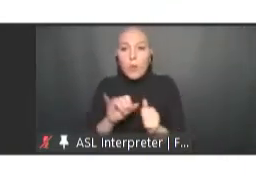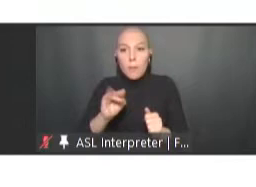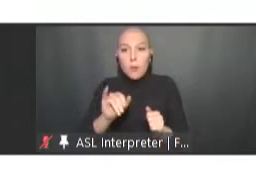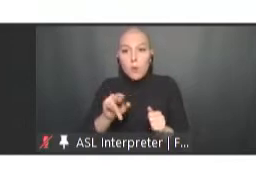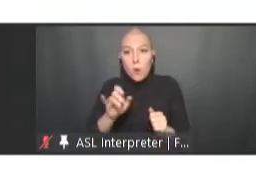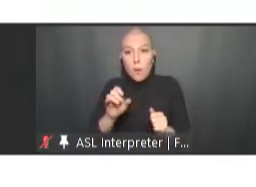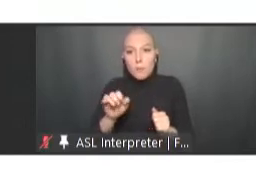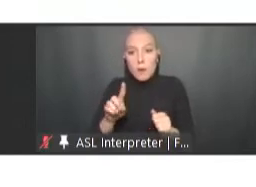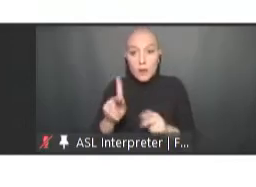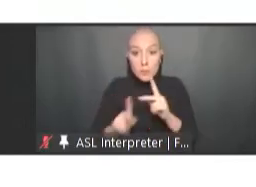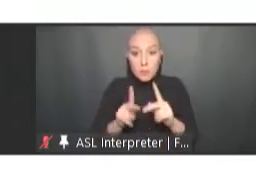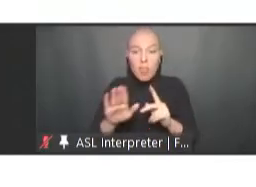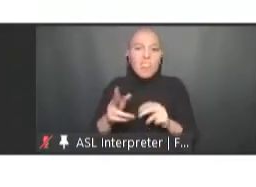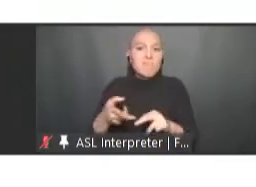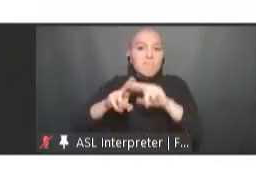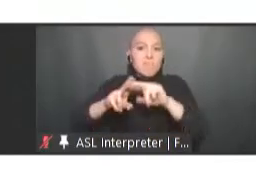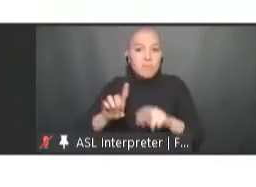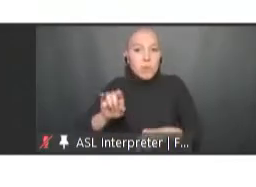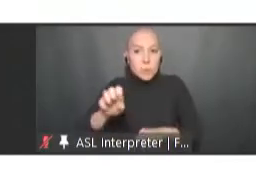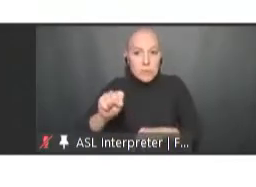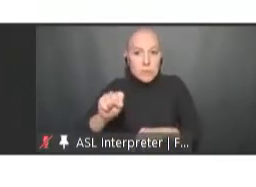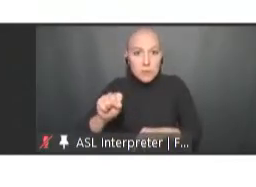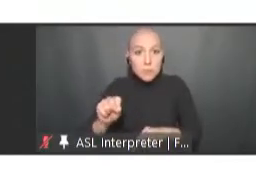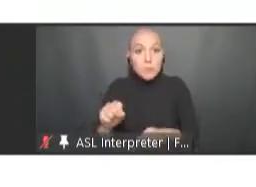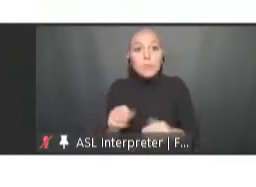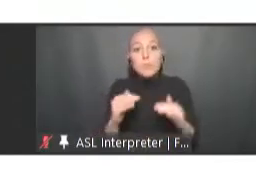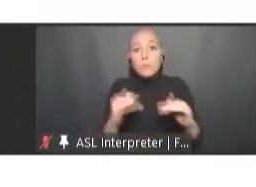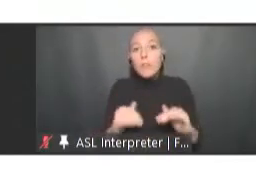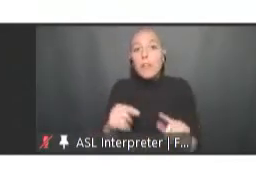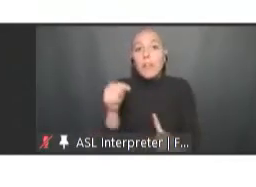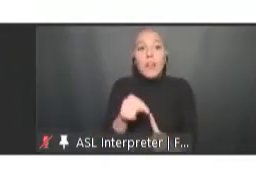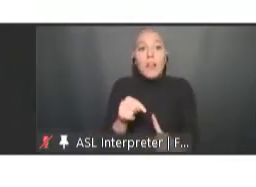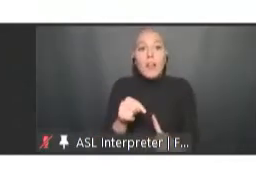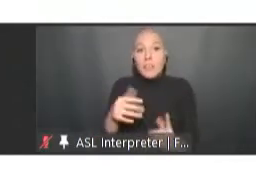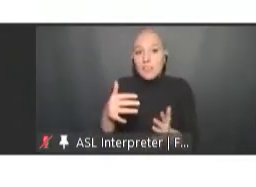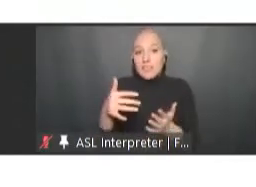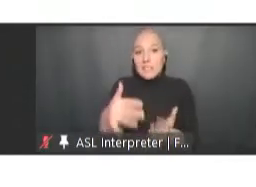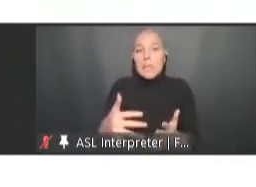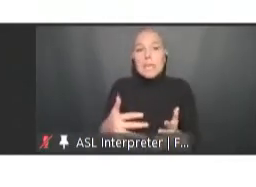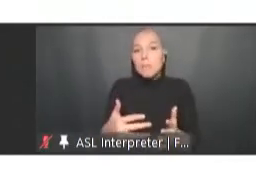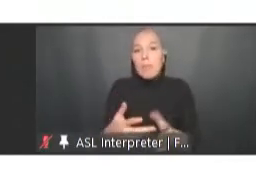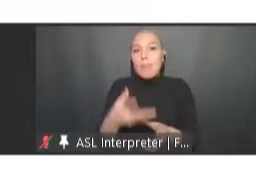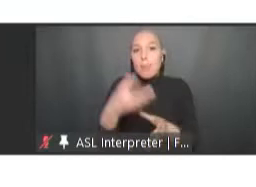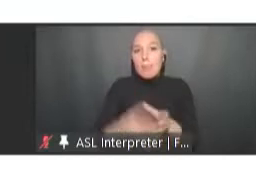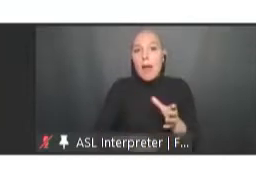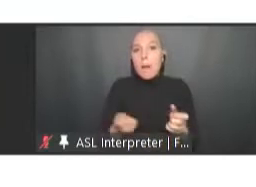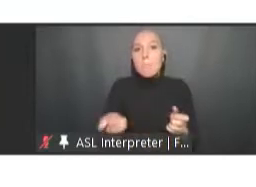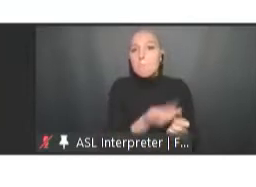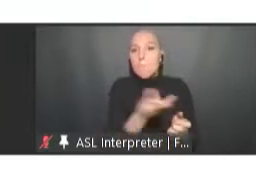This was an ecological study lacking multivariable adjustments, and causality could not be determined.